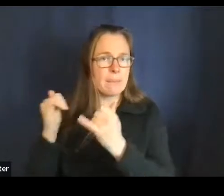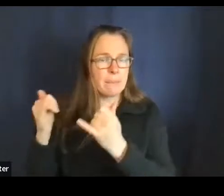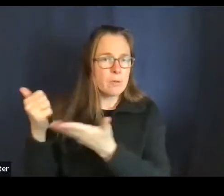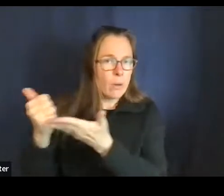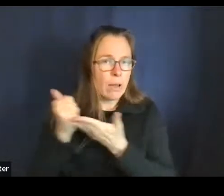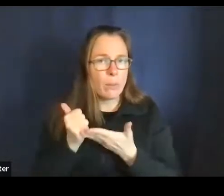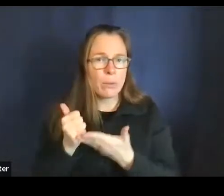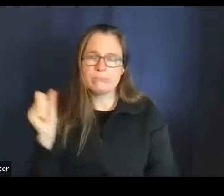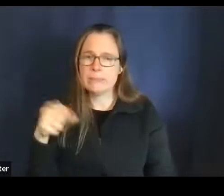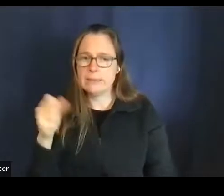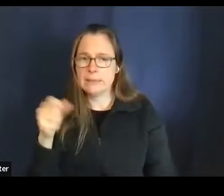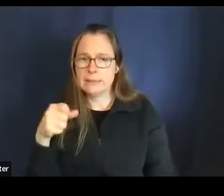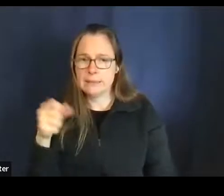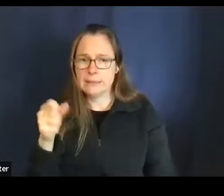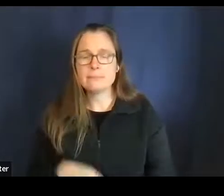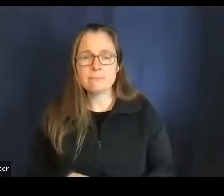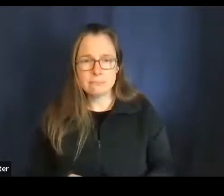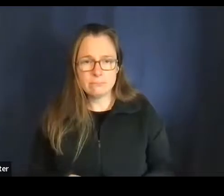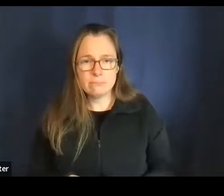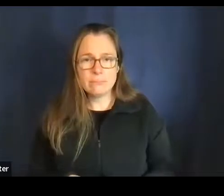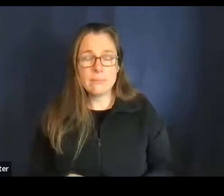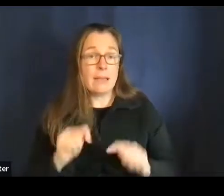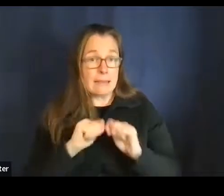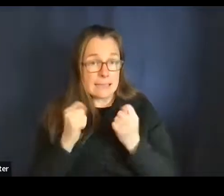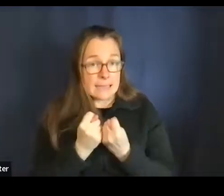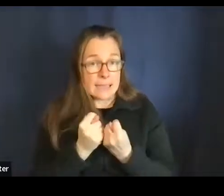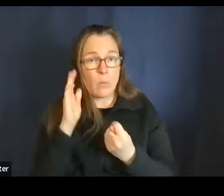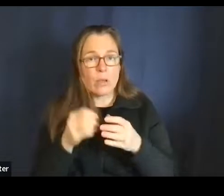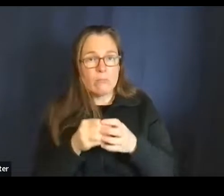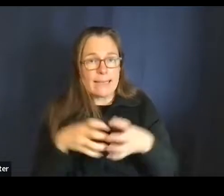Absolutely. We know that we need capacity in order to answer some of these questions.